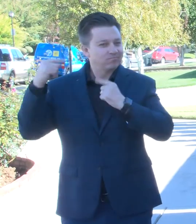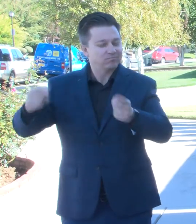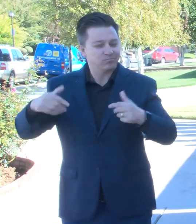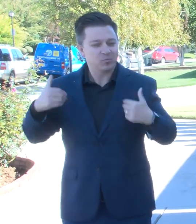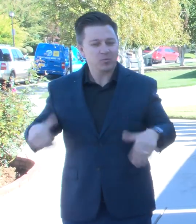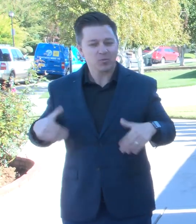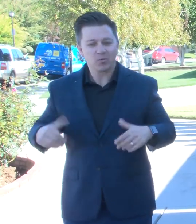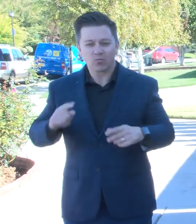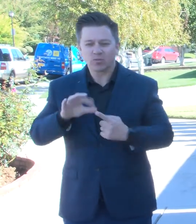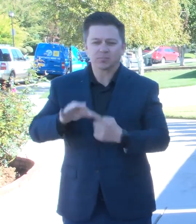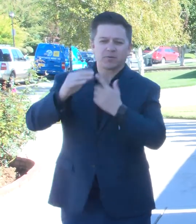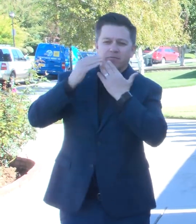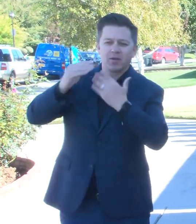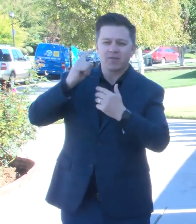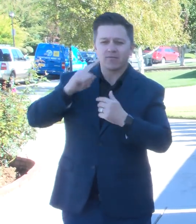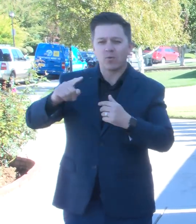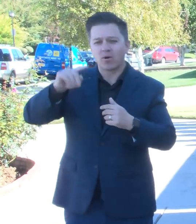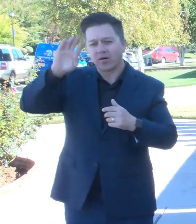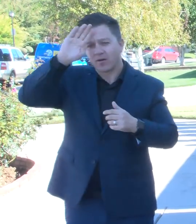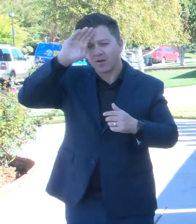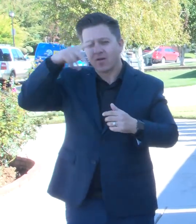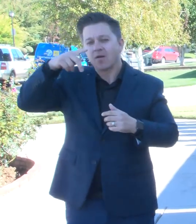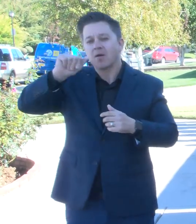special thanks to firefighter paramedic luna who